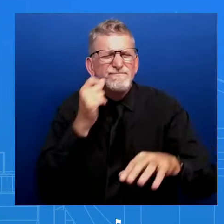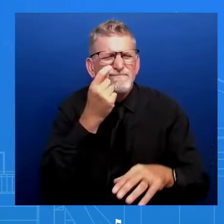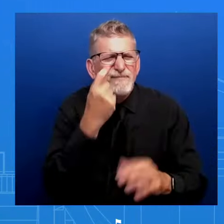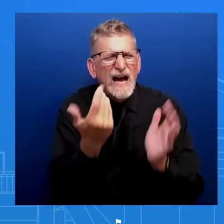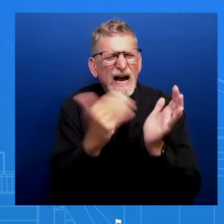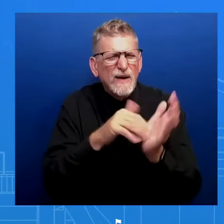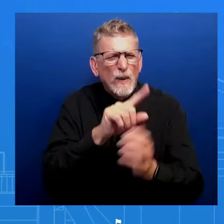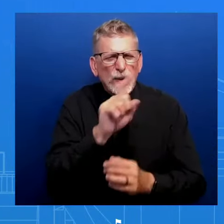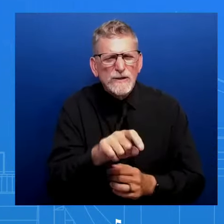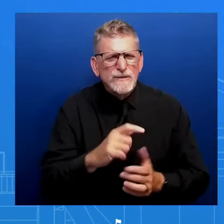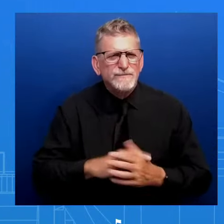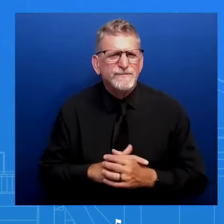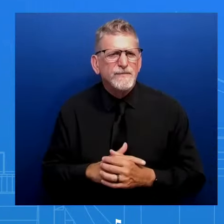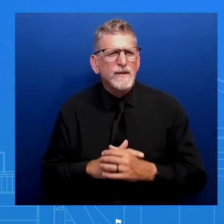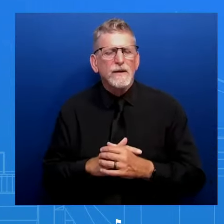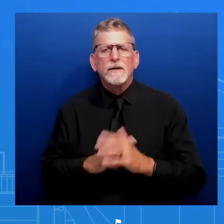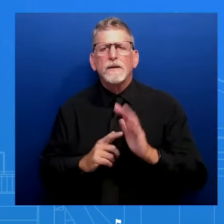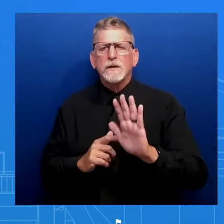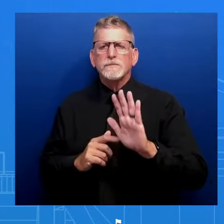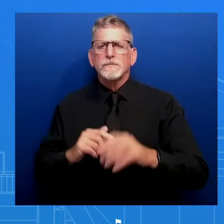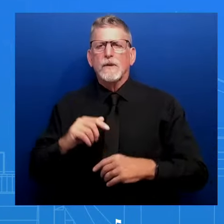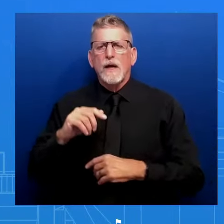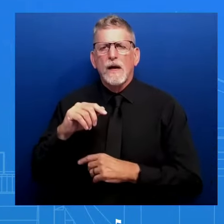and its allies regarding the location, method,